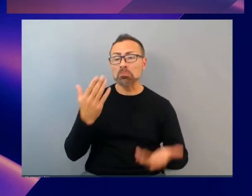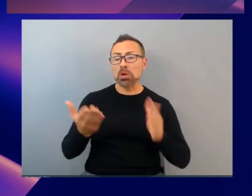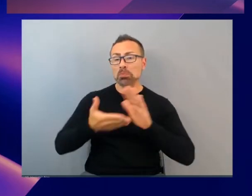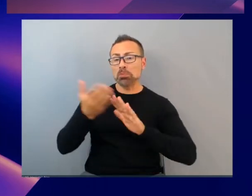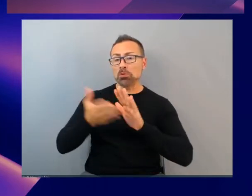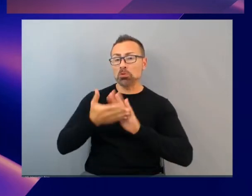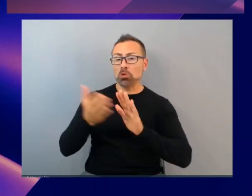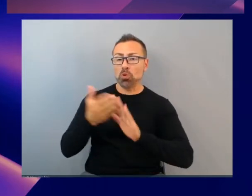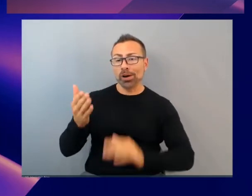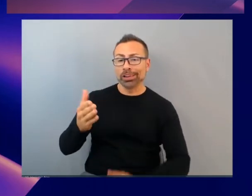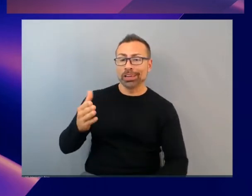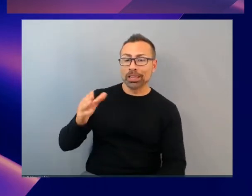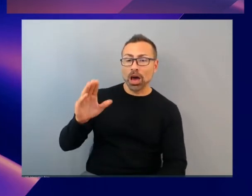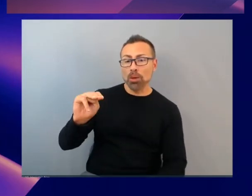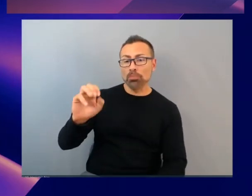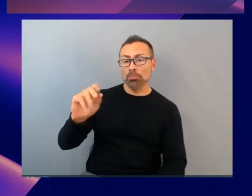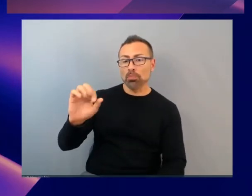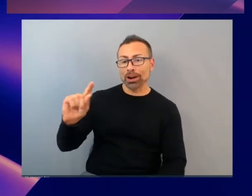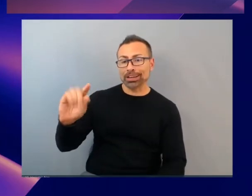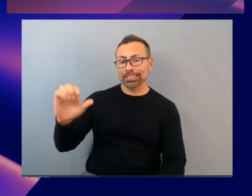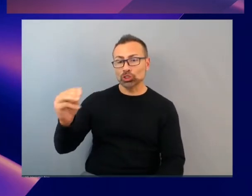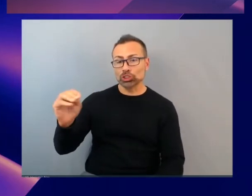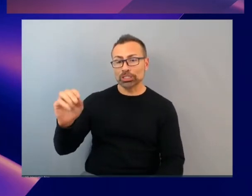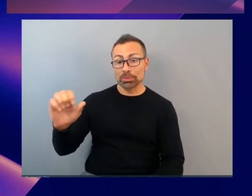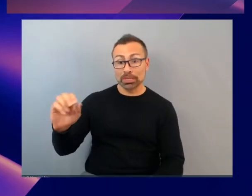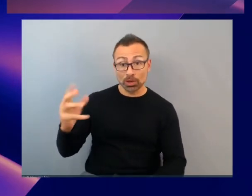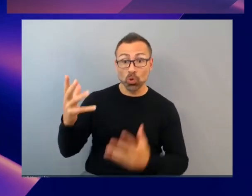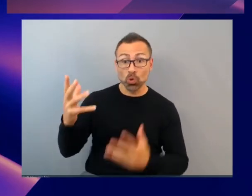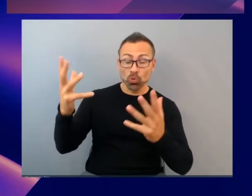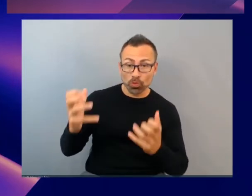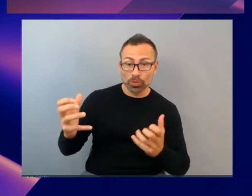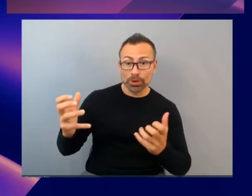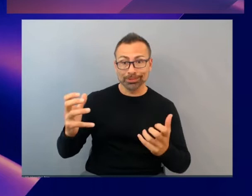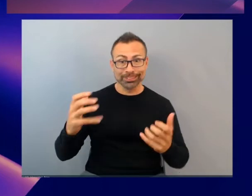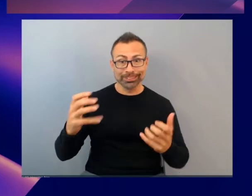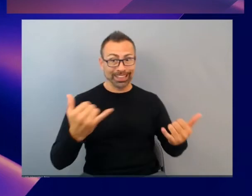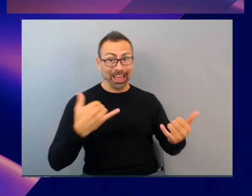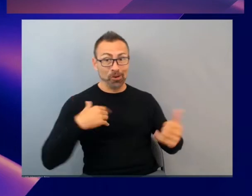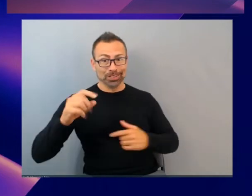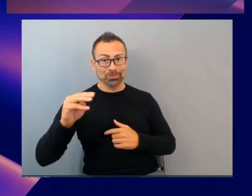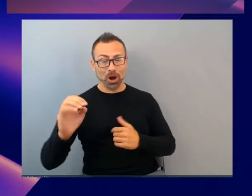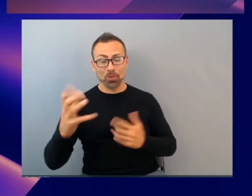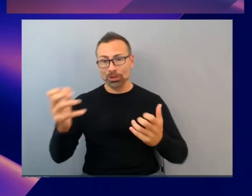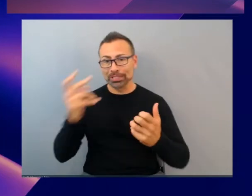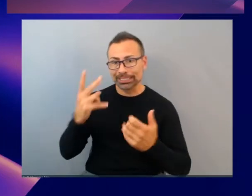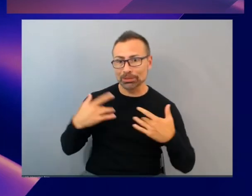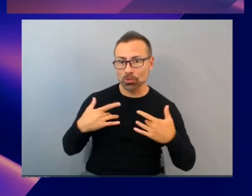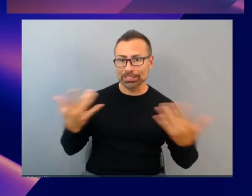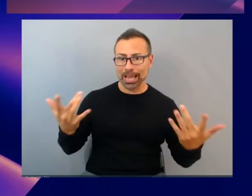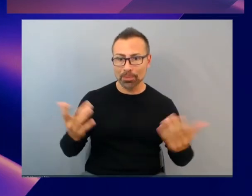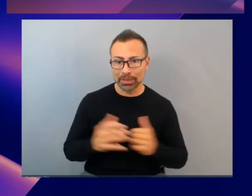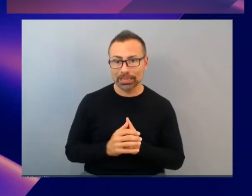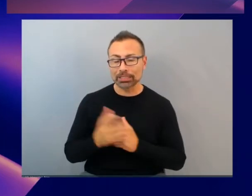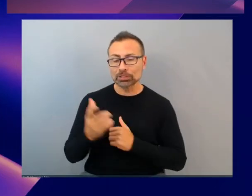Right. - Say we are running Amazon Prime, right? You want to see what sales are happening. Yes. - That is where you basically create a interactive dashboard